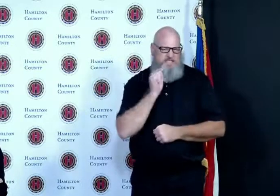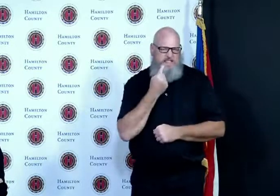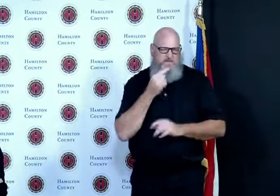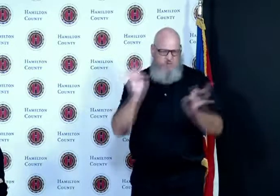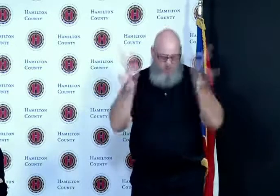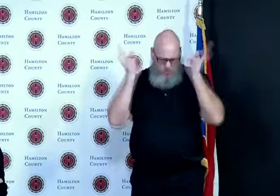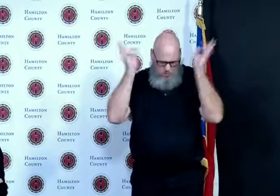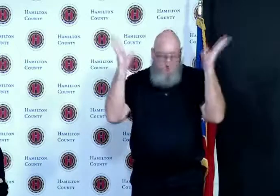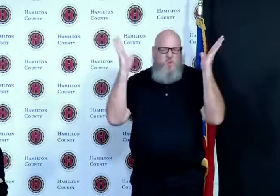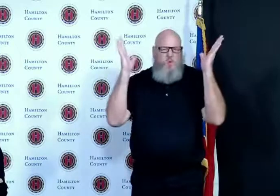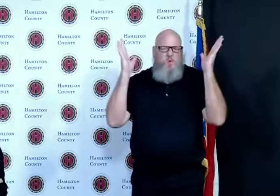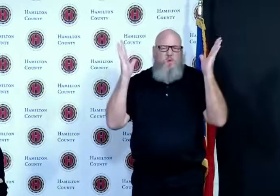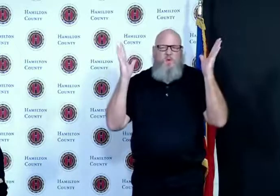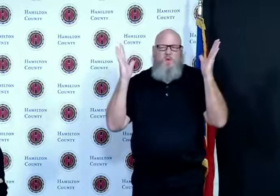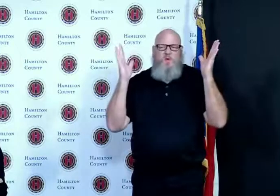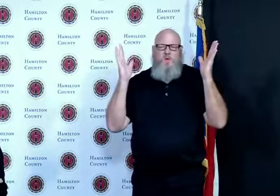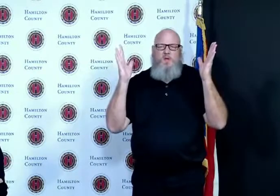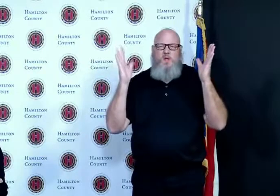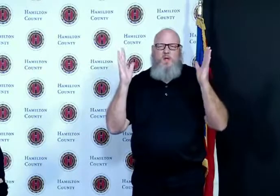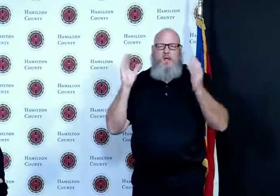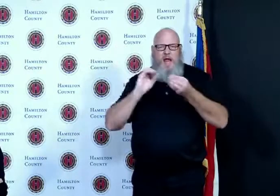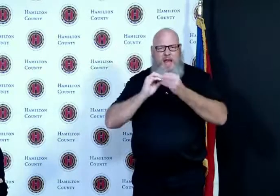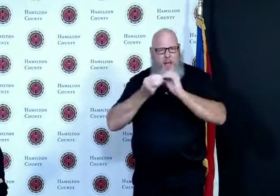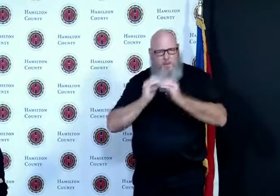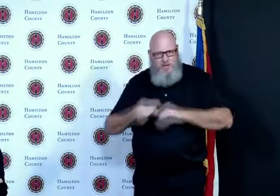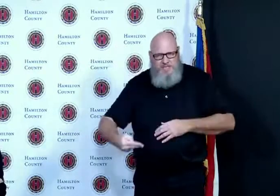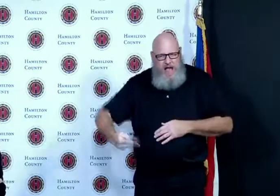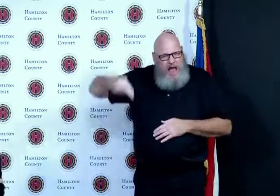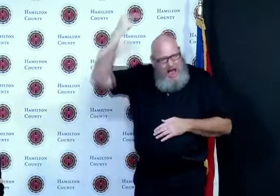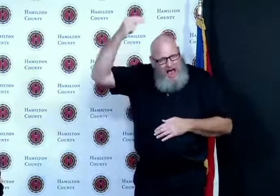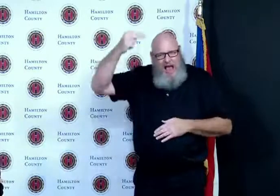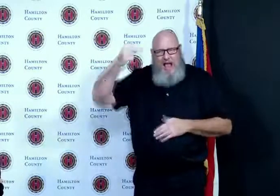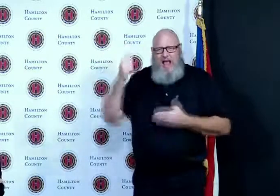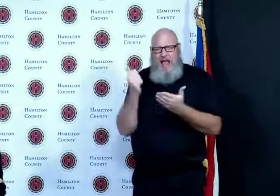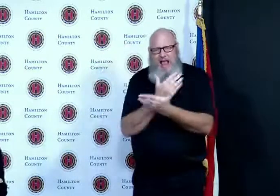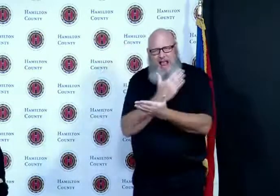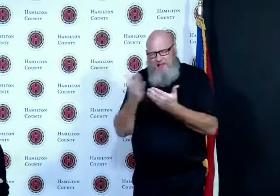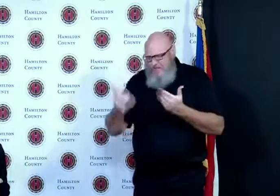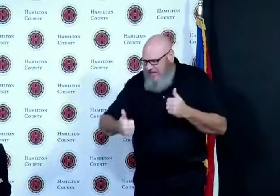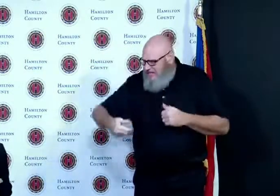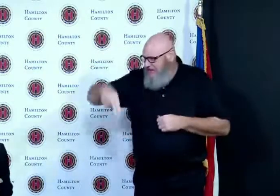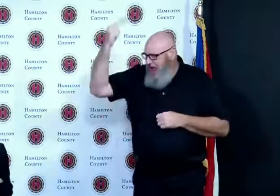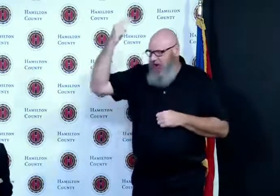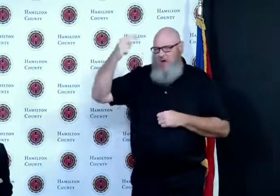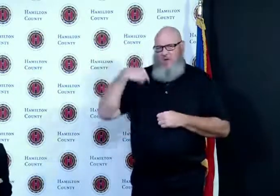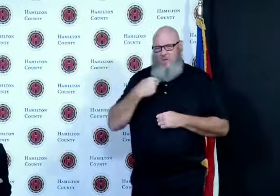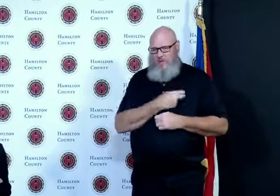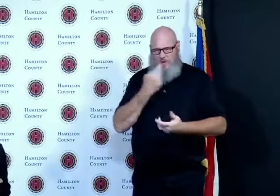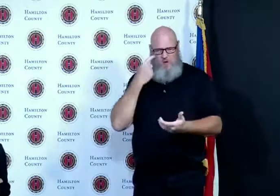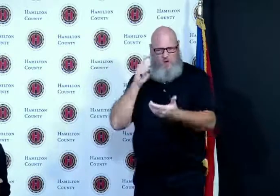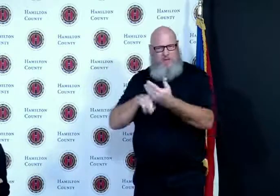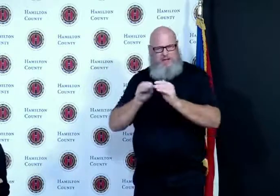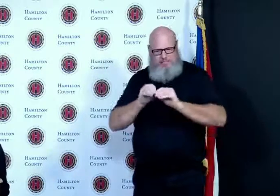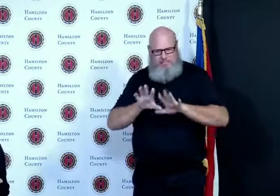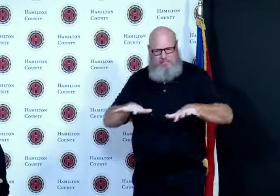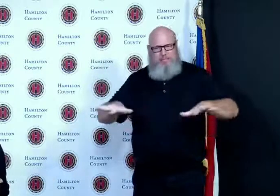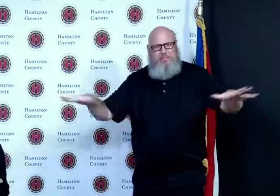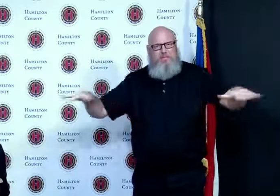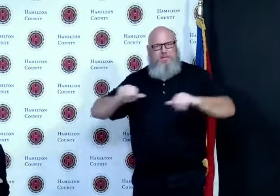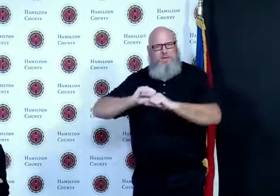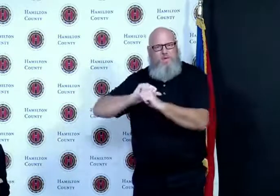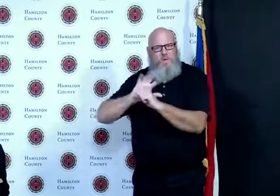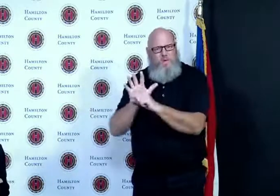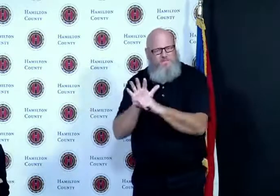a community to tamp down the spread of Covid-19 in Hamilton County so as we feared there was a spike